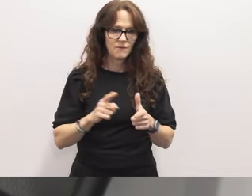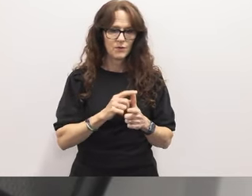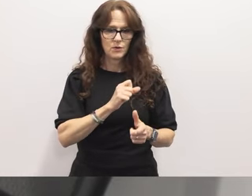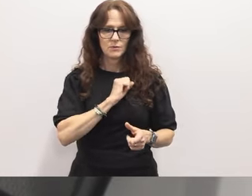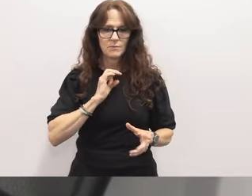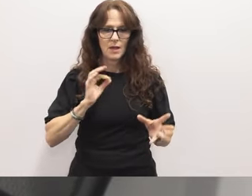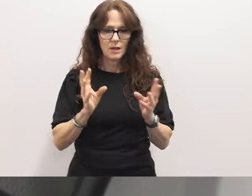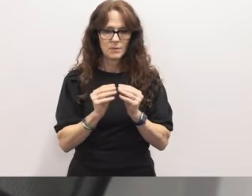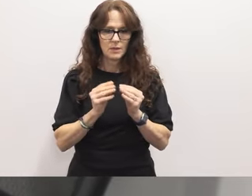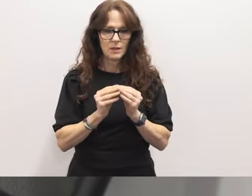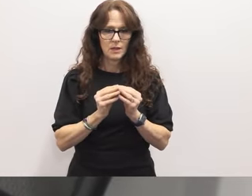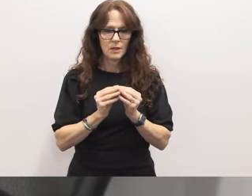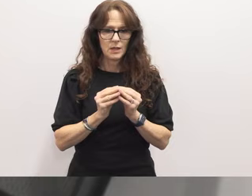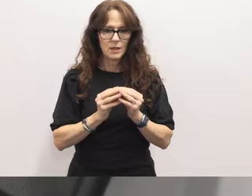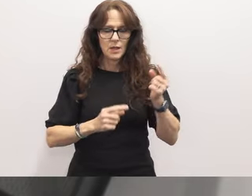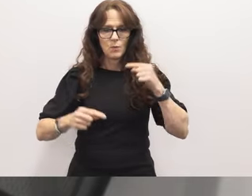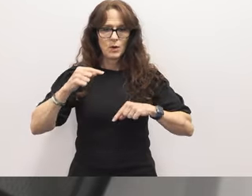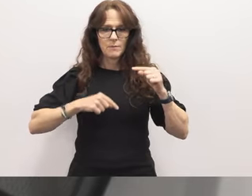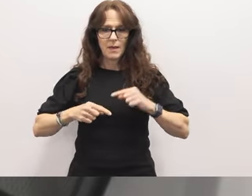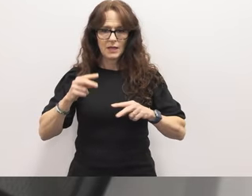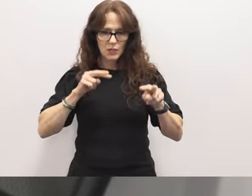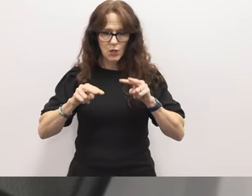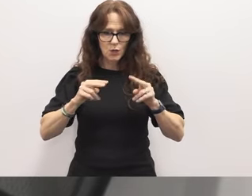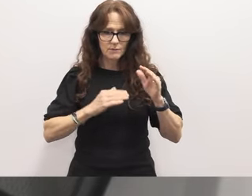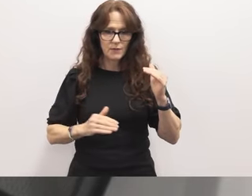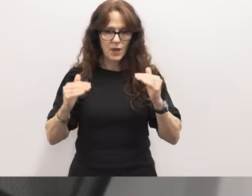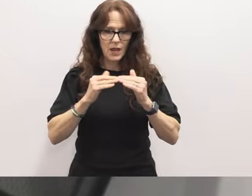we went back and looked at our equity training that summer.